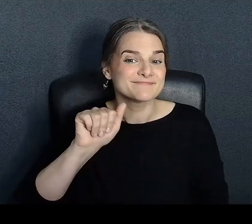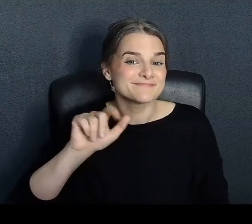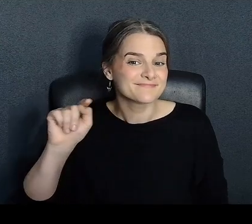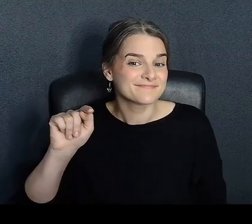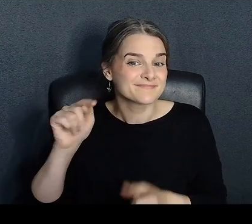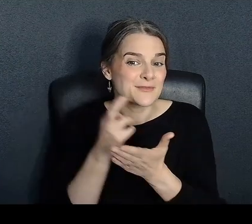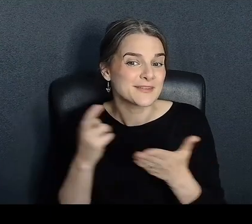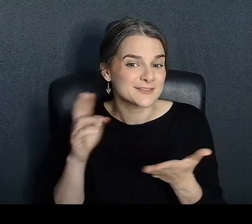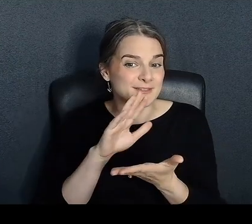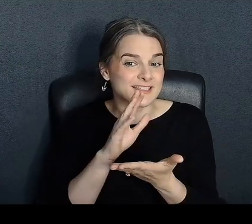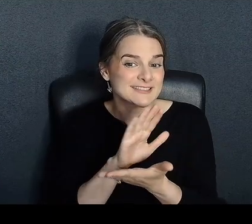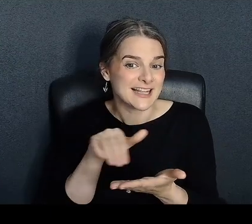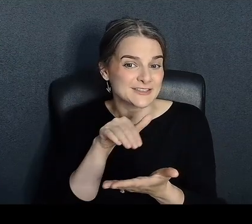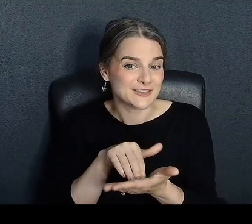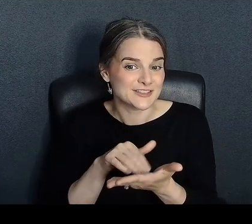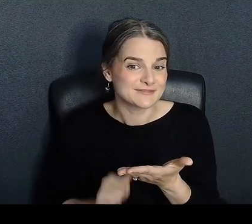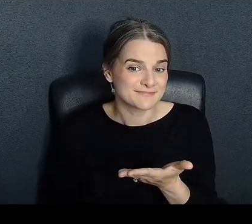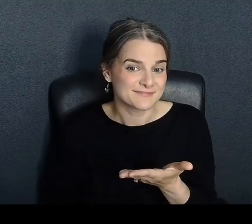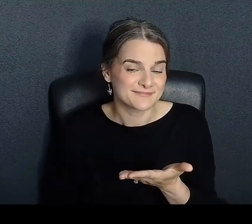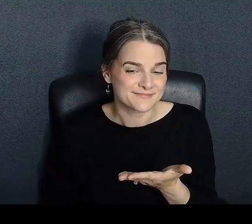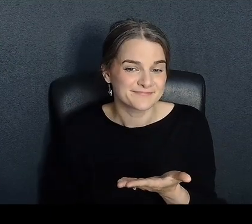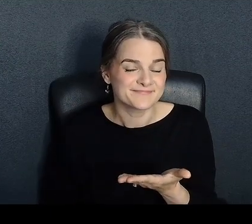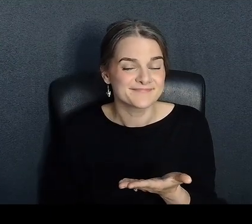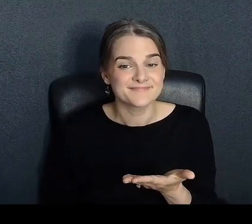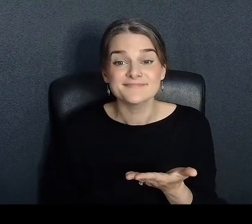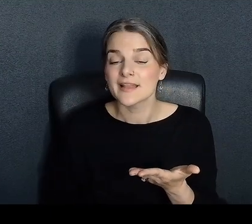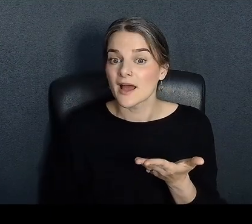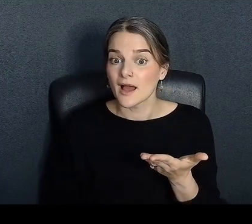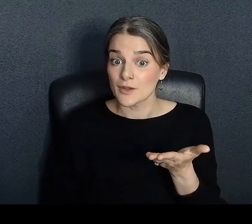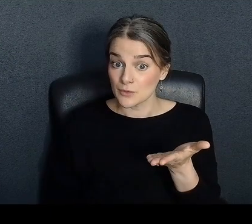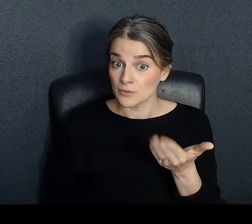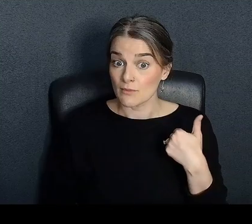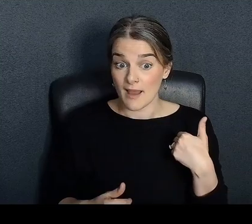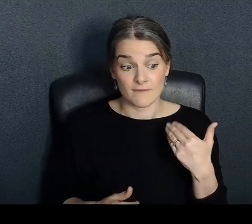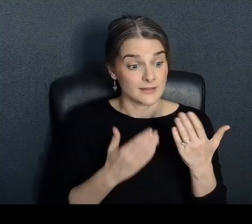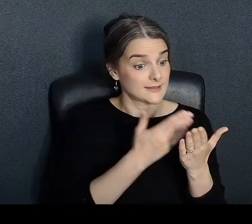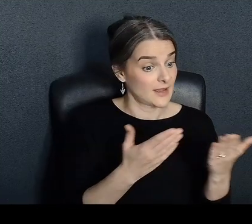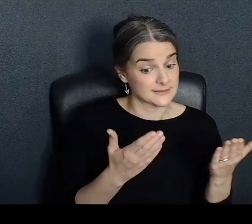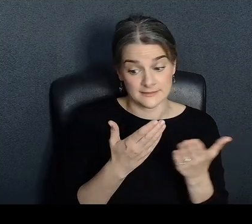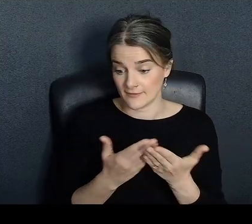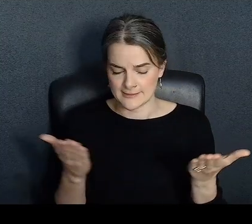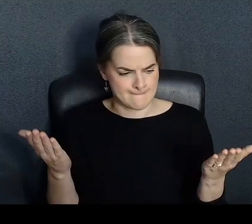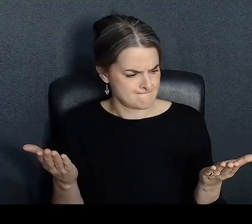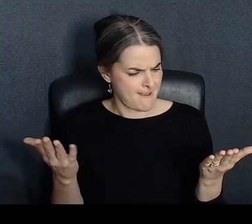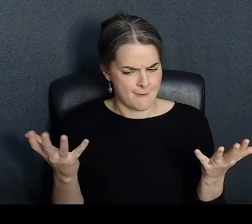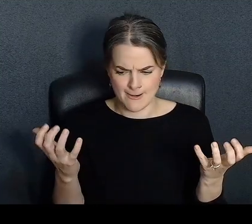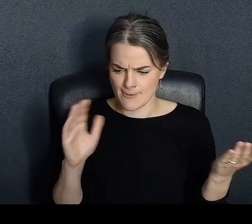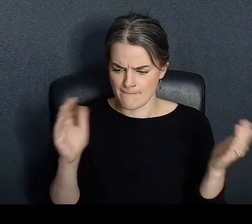So if you wanted to compare and contrast devices, you would be able to make an appointment